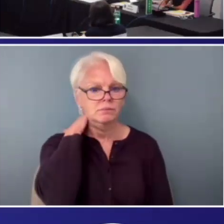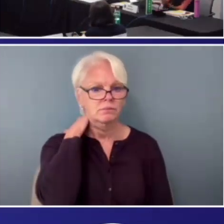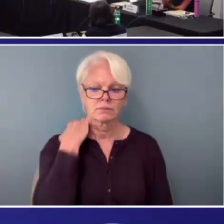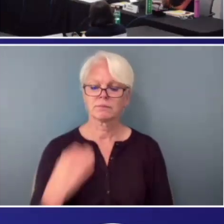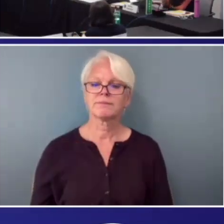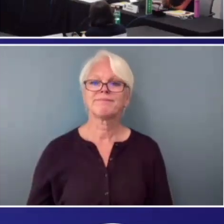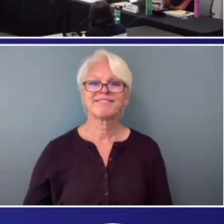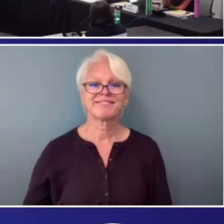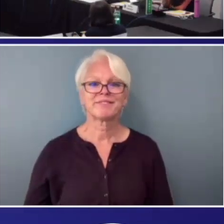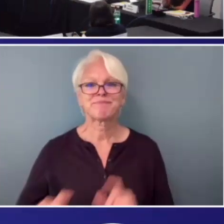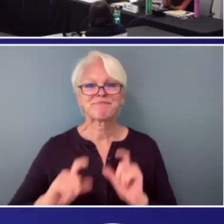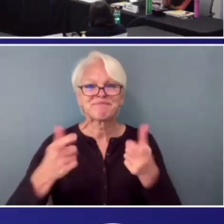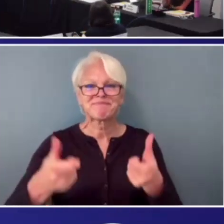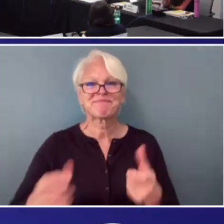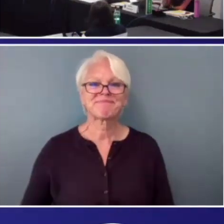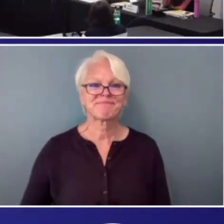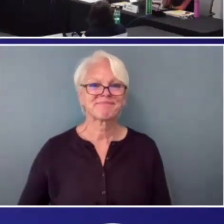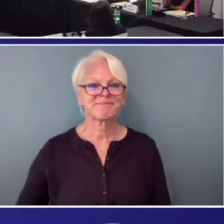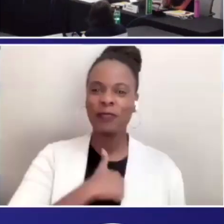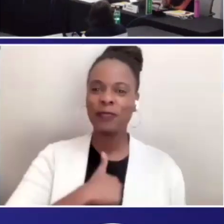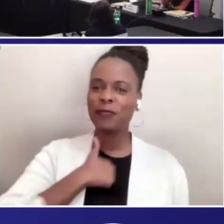I'm sorry. No, no.